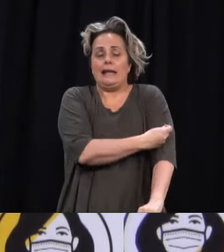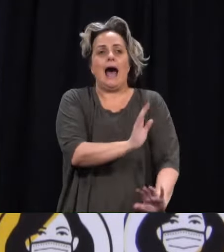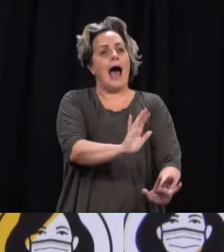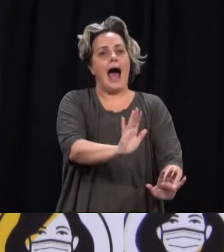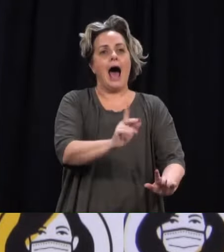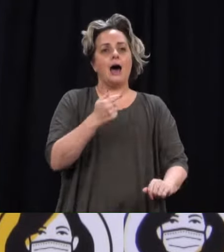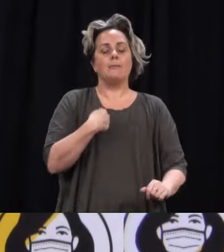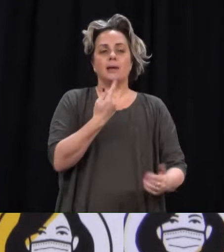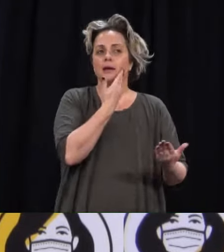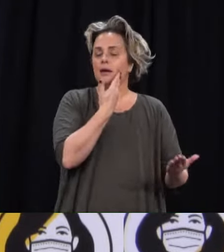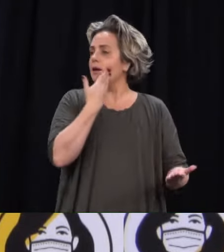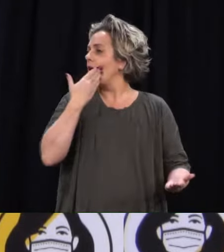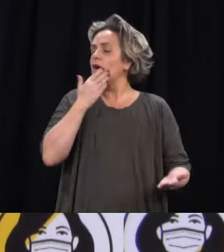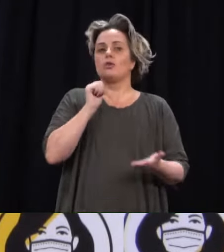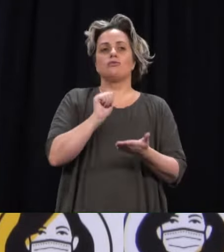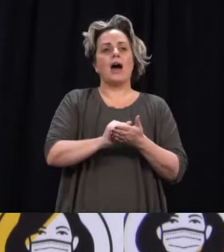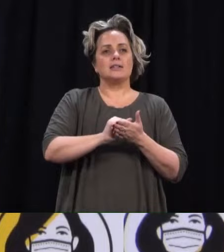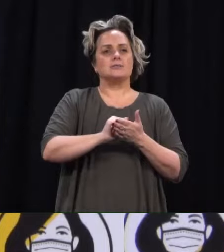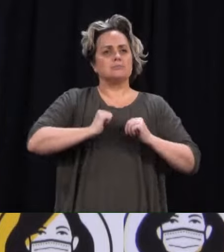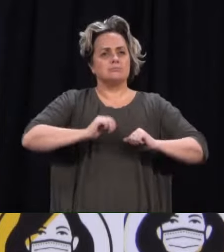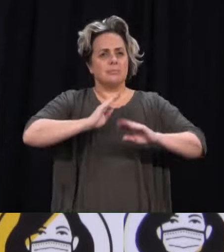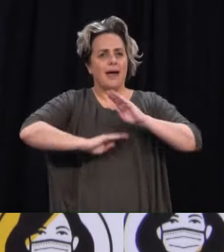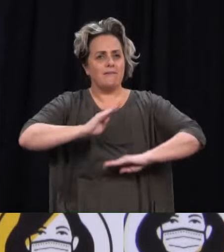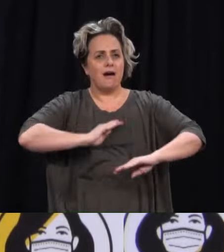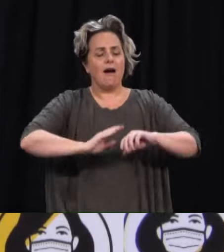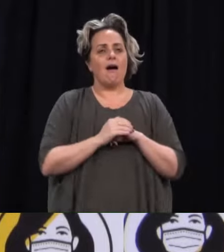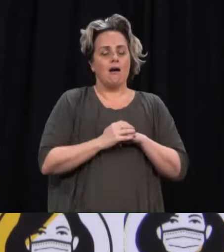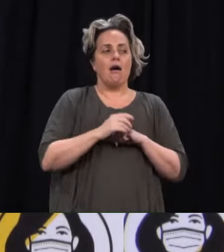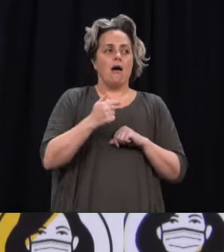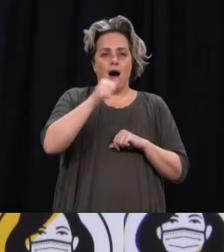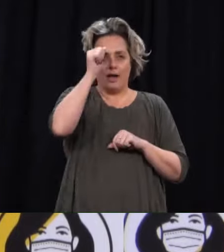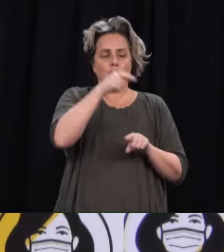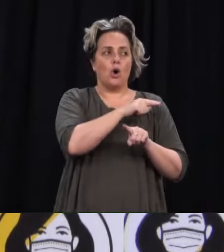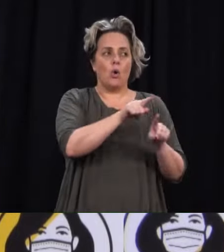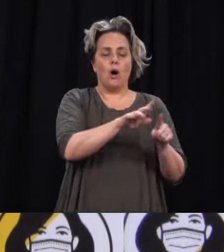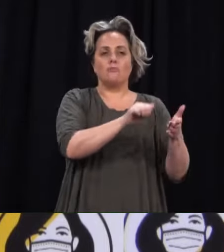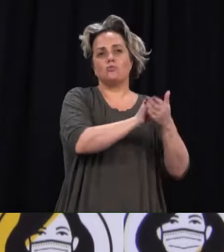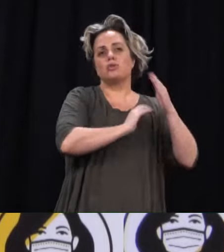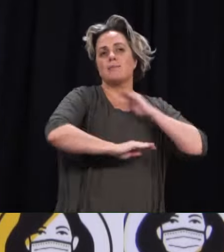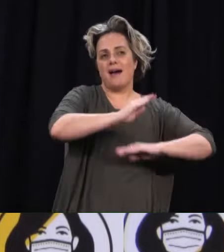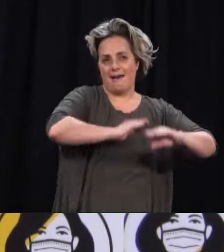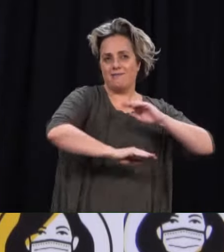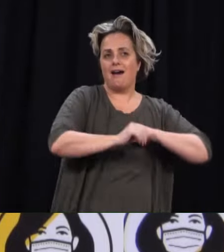vaccinated they turn away, as you would have seen me in the